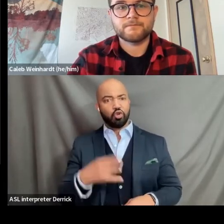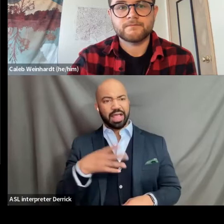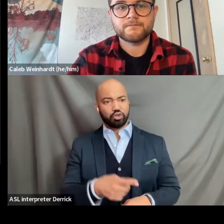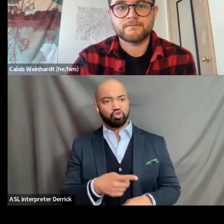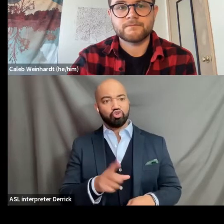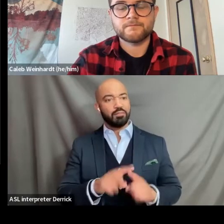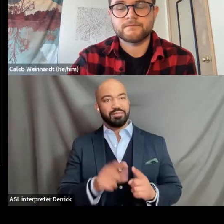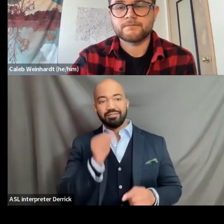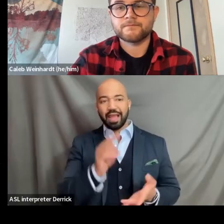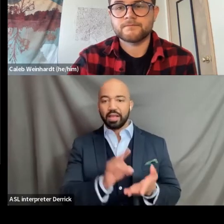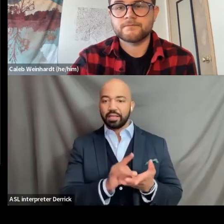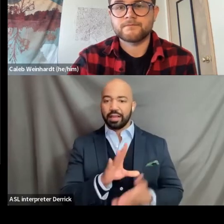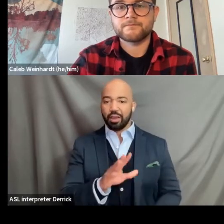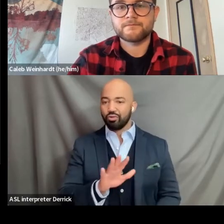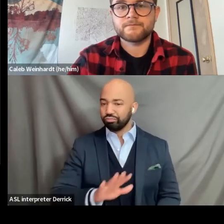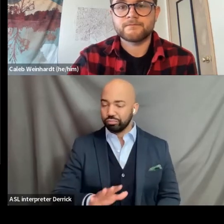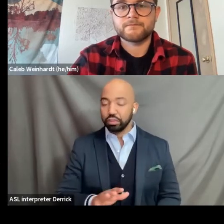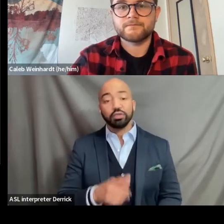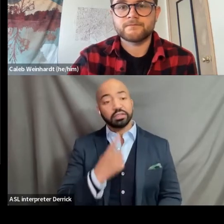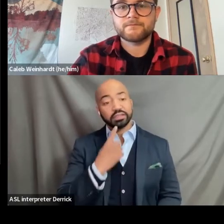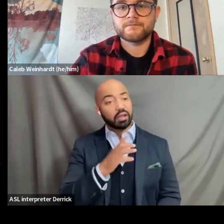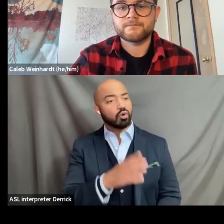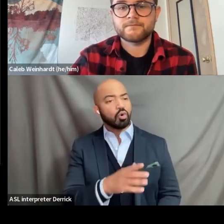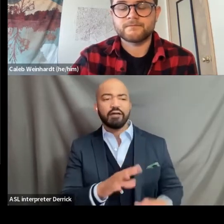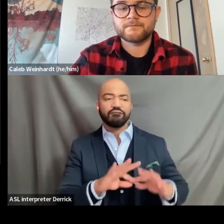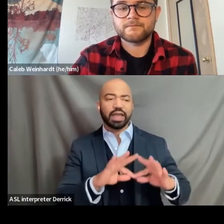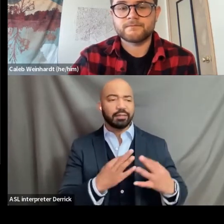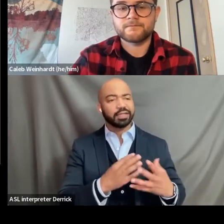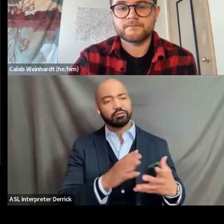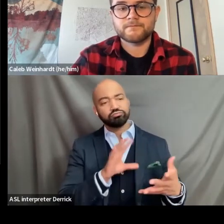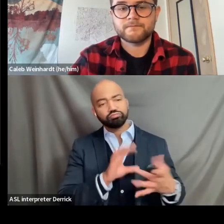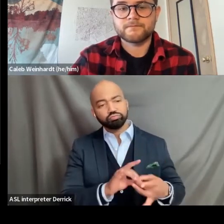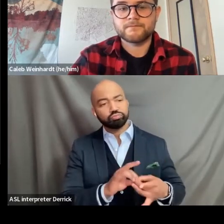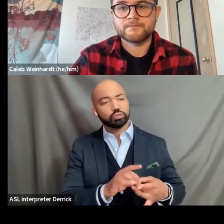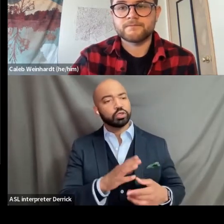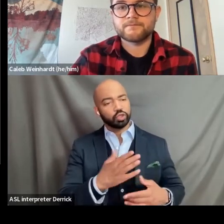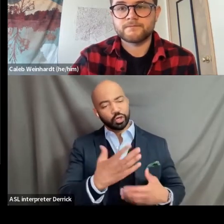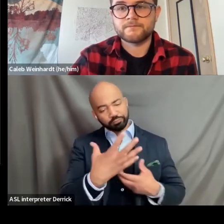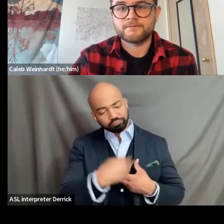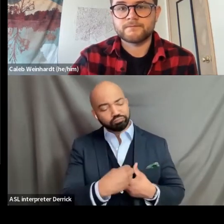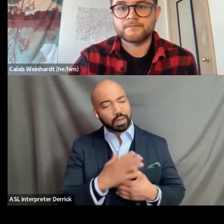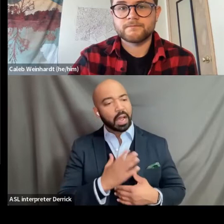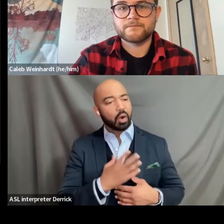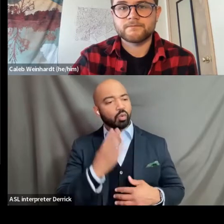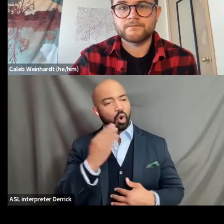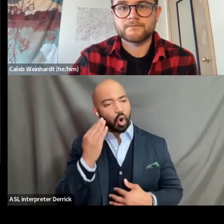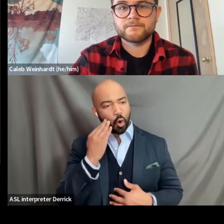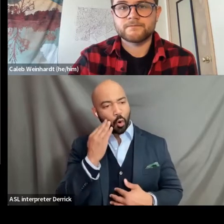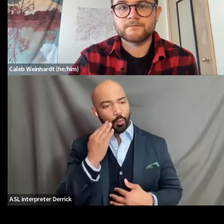We can say you're part of the family, you're part of our home and this is what's healthy